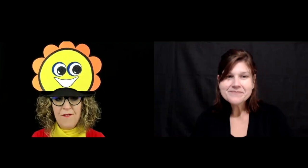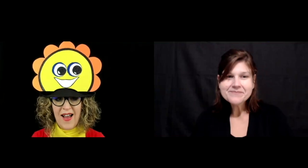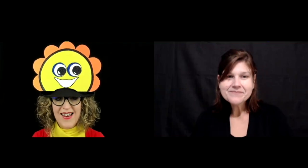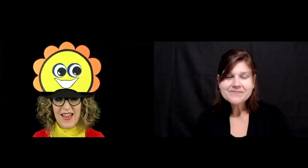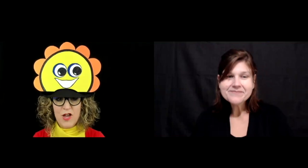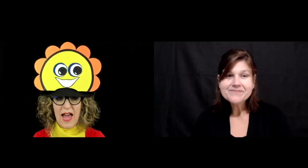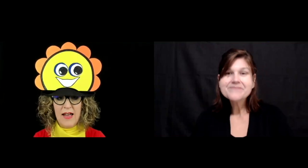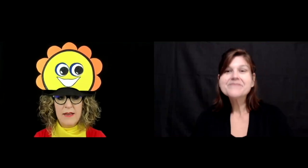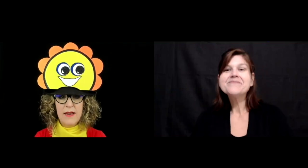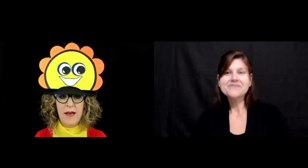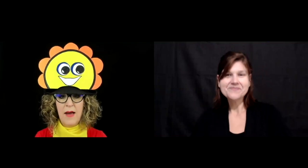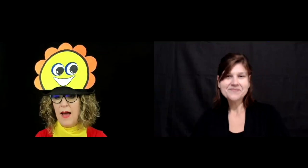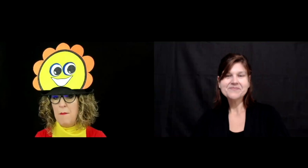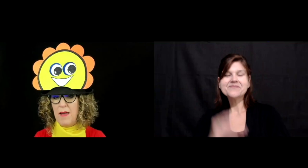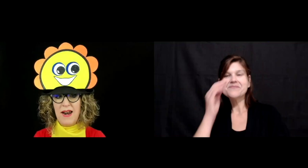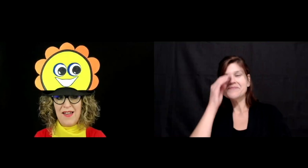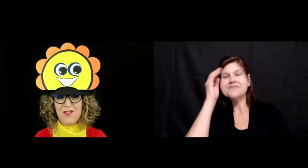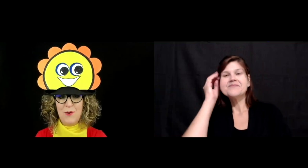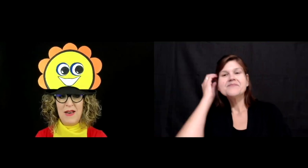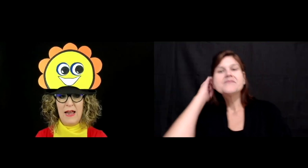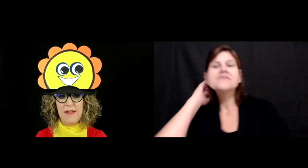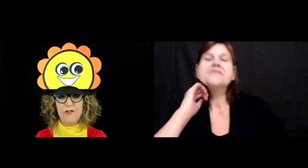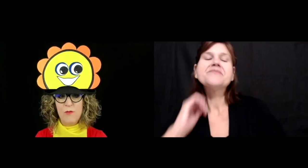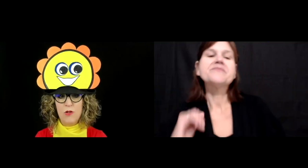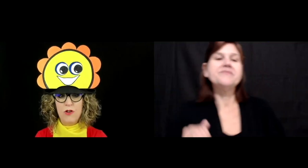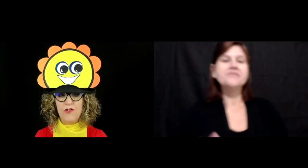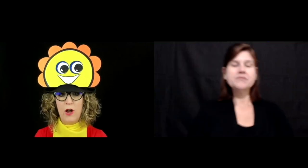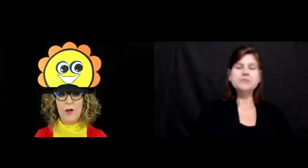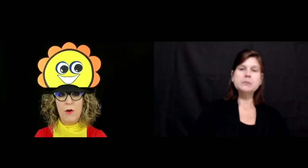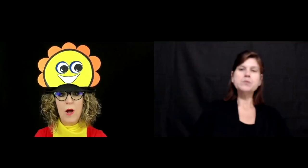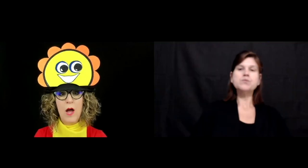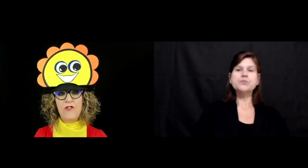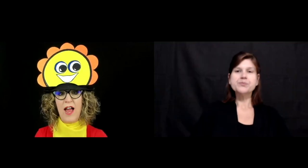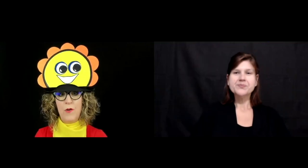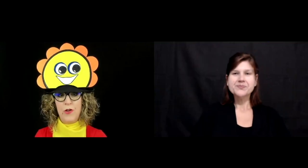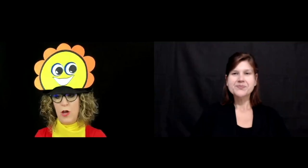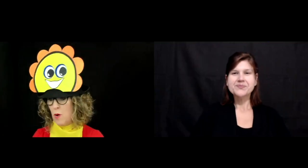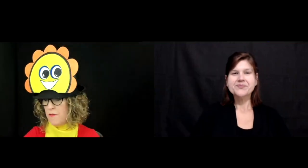And finally, to end, in my last two minutes, I just want to show you, share with you,